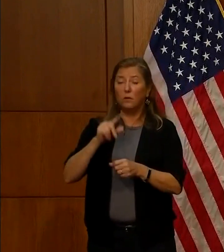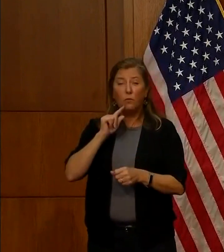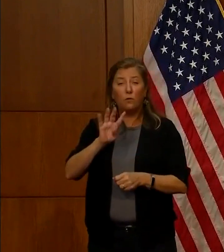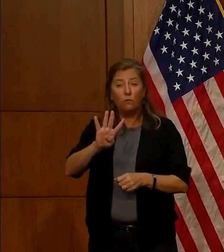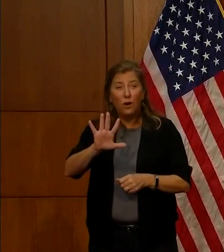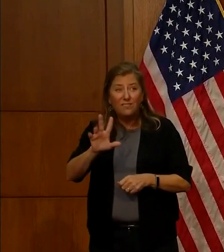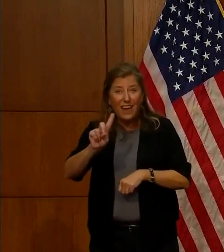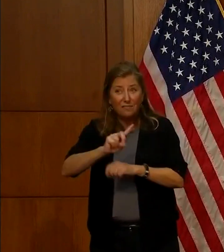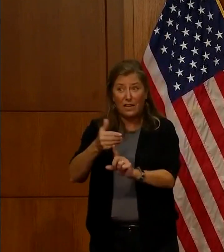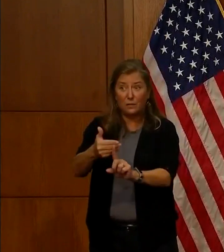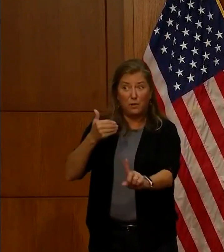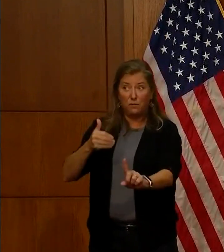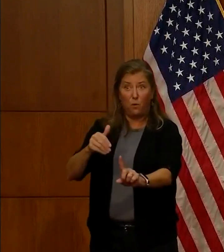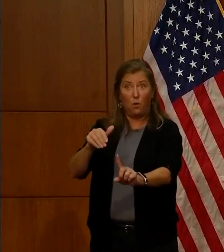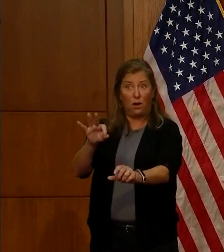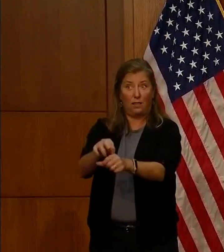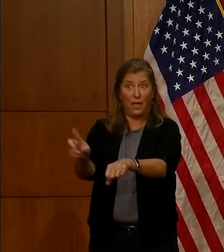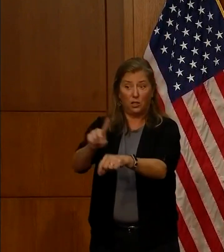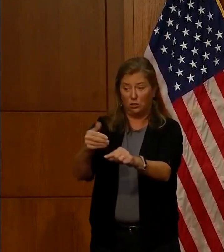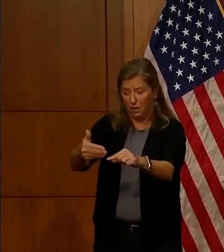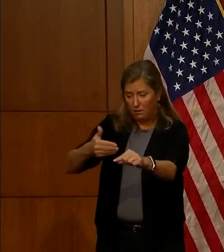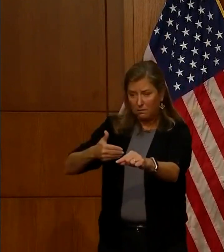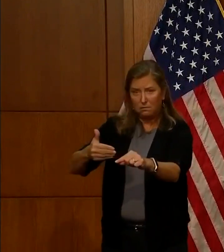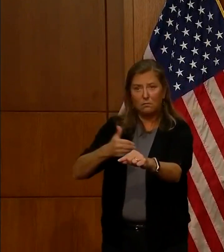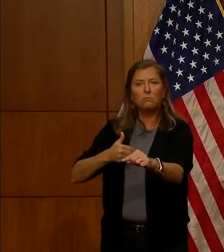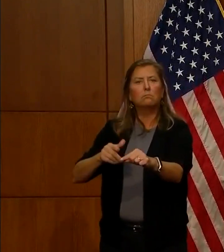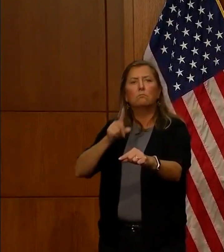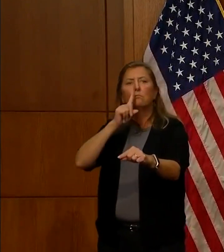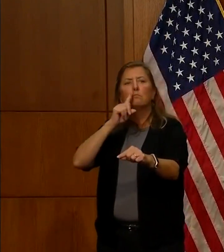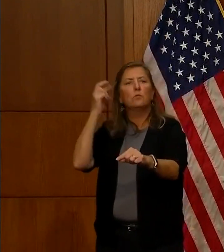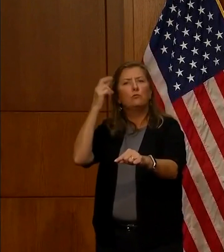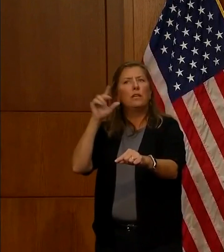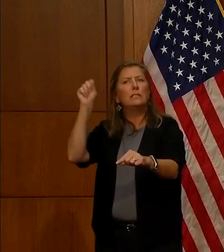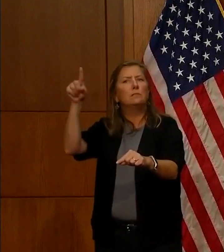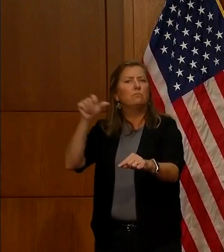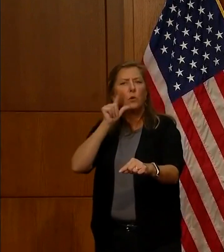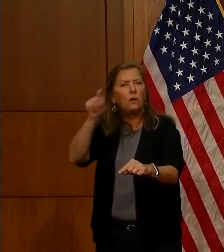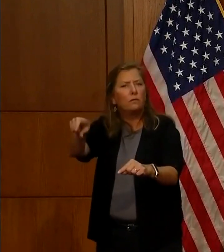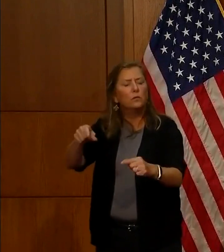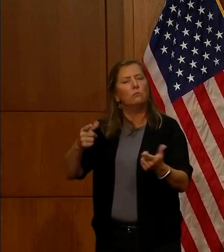AND ALLOW ANY VOTER TO VOTE EARLY FOR FORTY FIVE DAYS